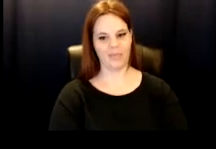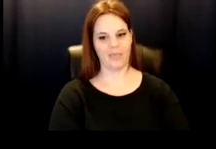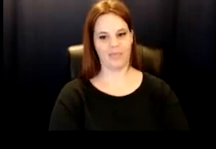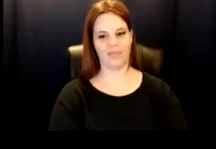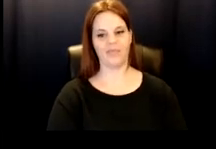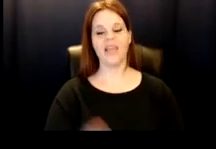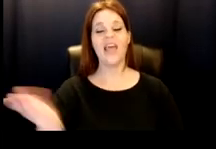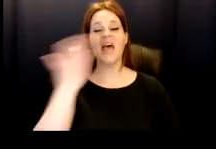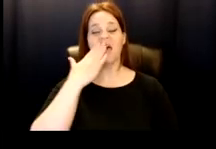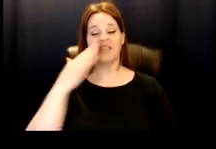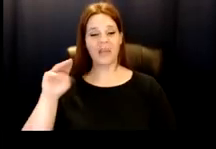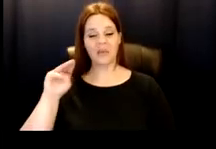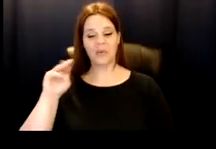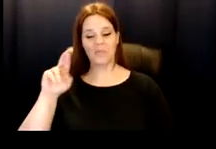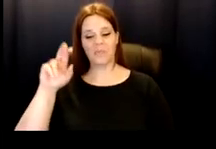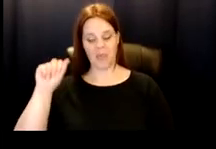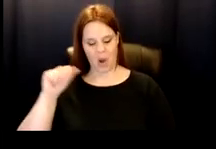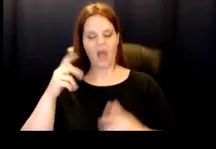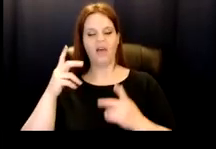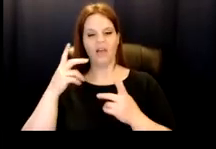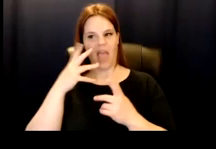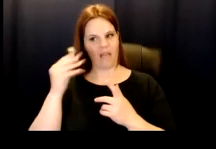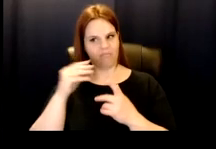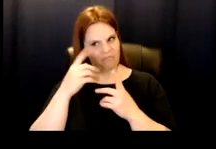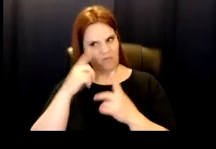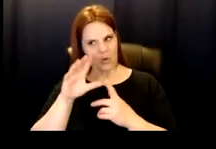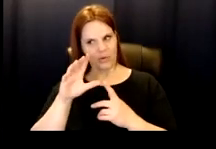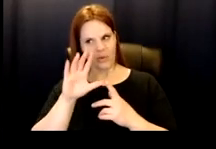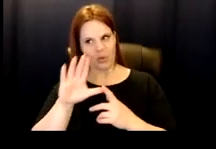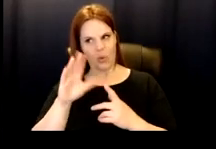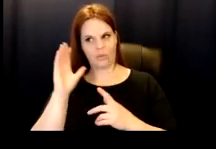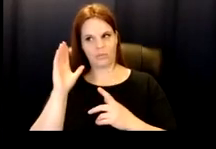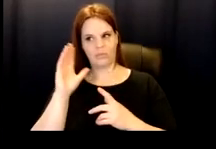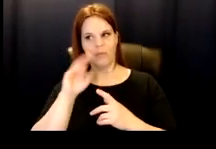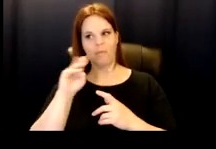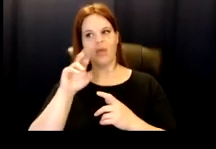the presentation I know you guys have been working on this for quite a while. And let's